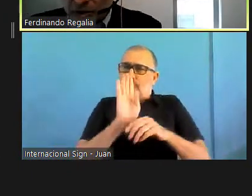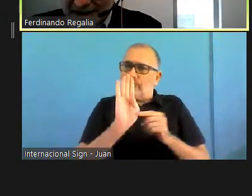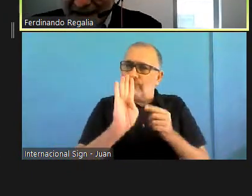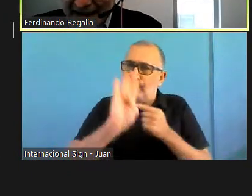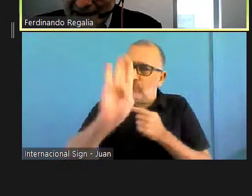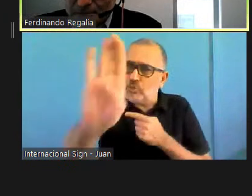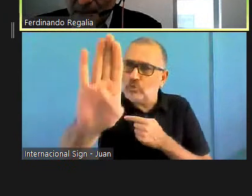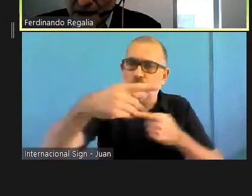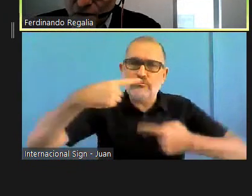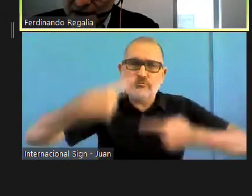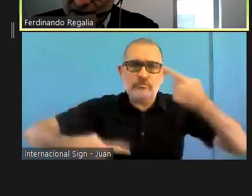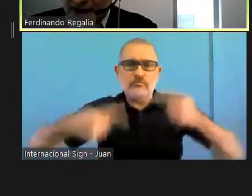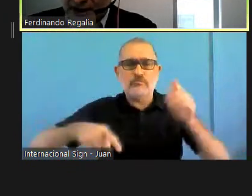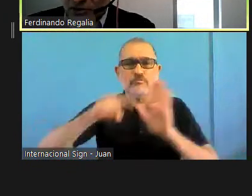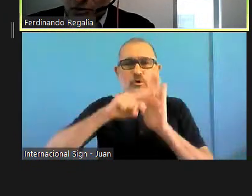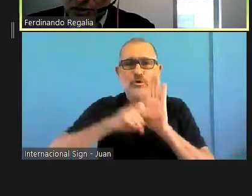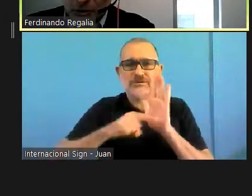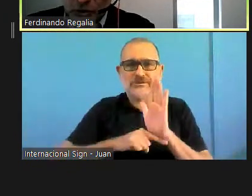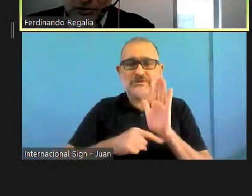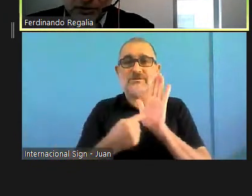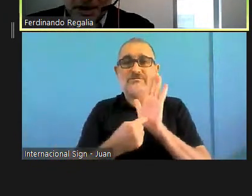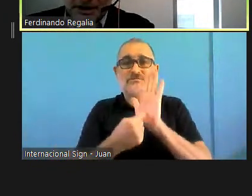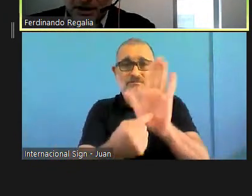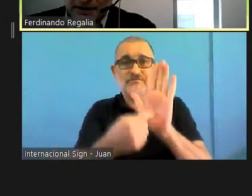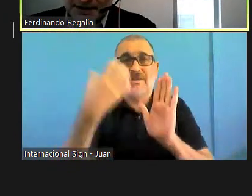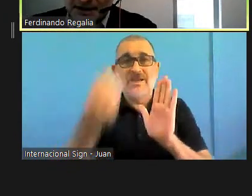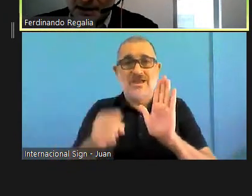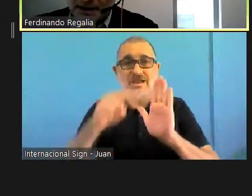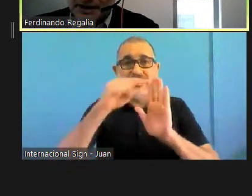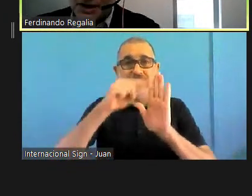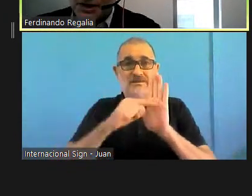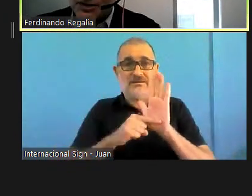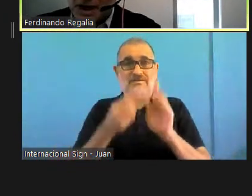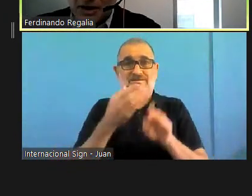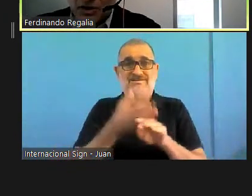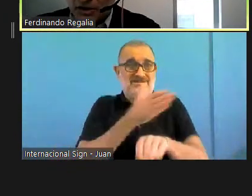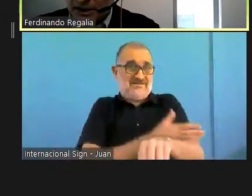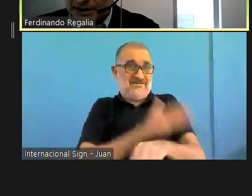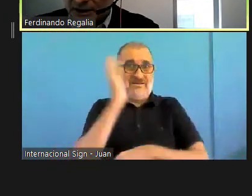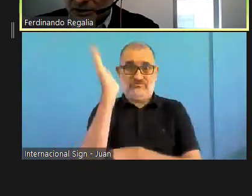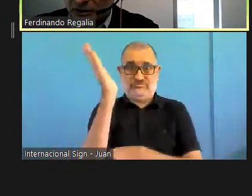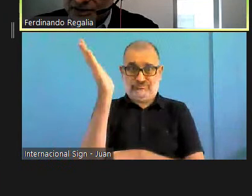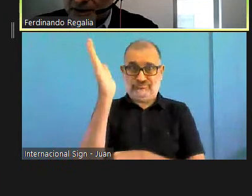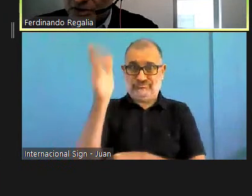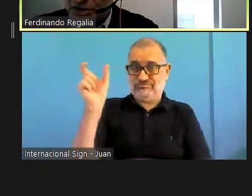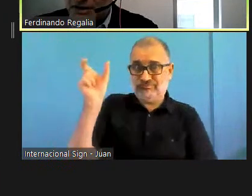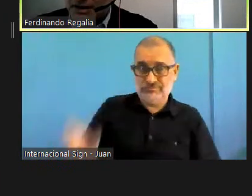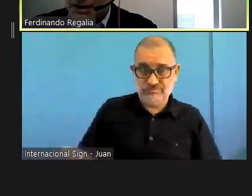Without tackling major risk factors contributing to the burden of NCDs, such as alcohol and tobacco consumption, diet,